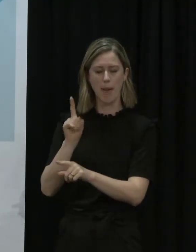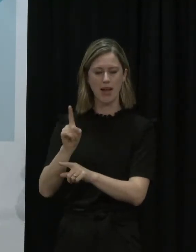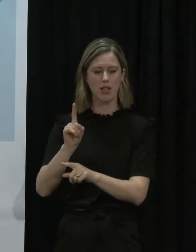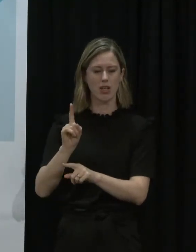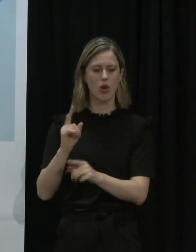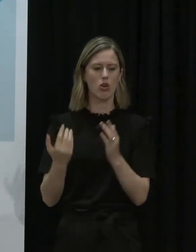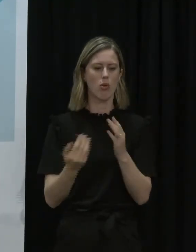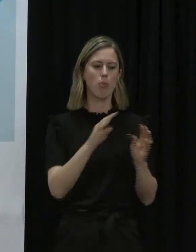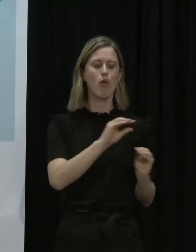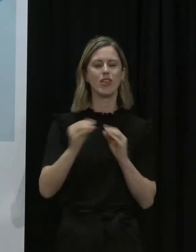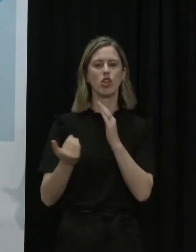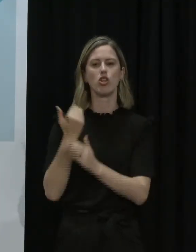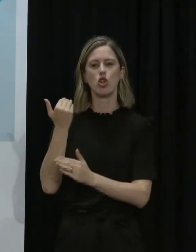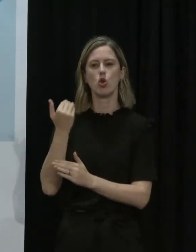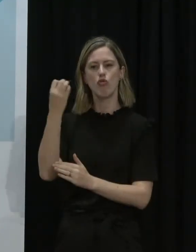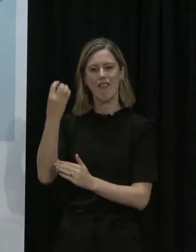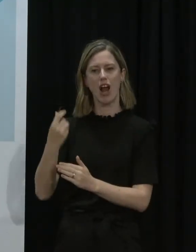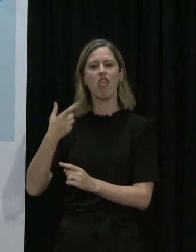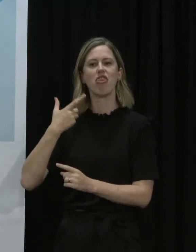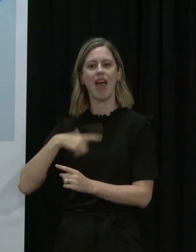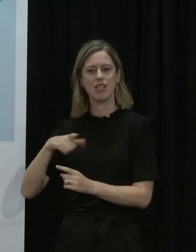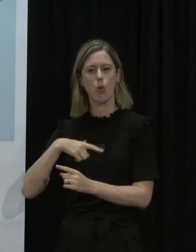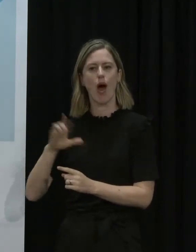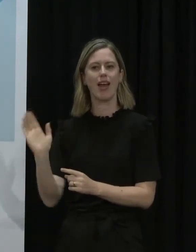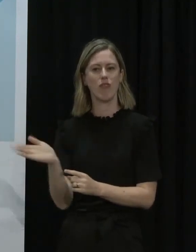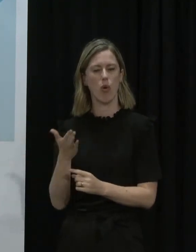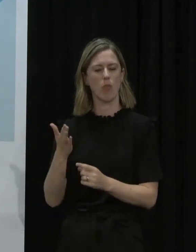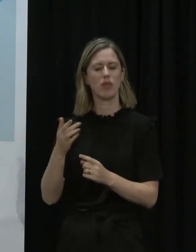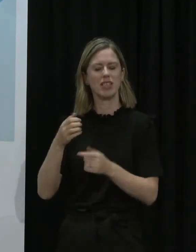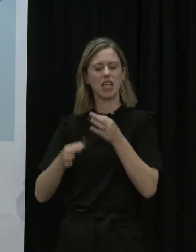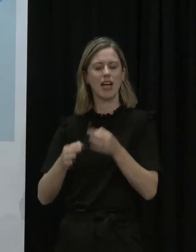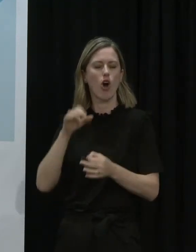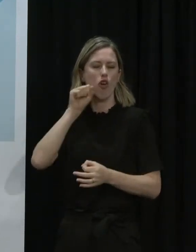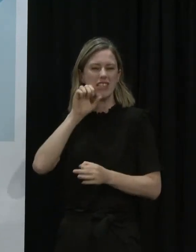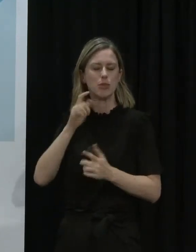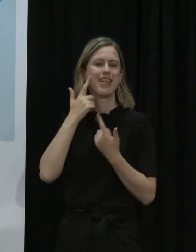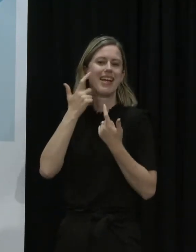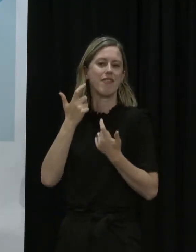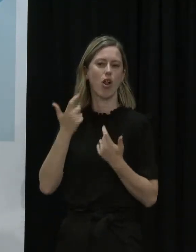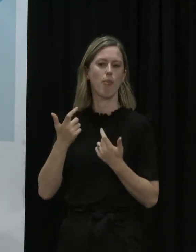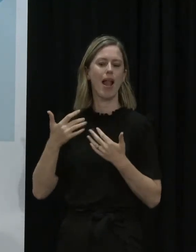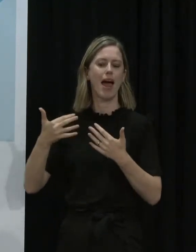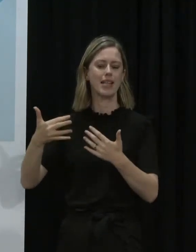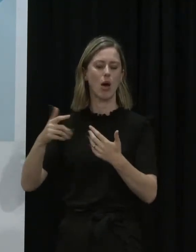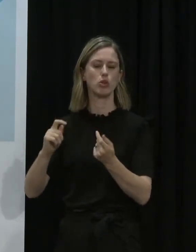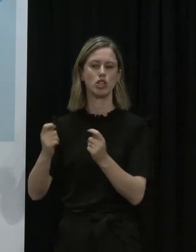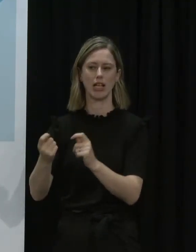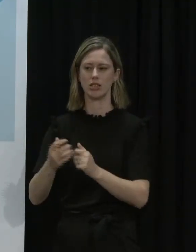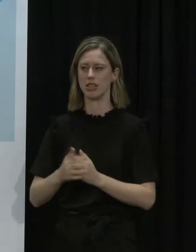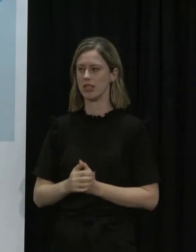In fact, the South Island has done exactly what they need to. It is more the fact that we are transitioning into the new